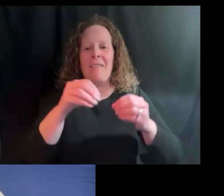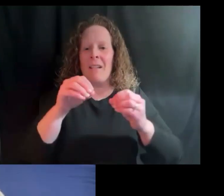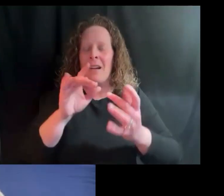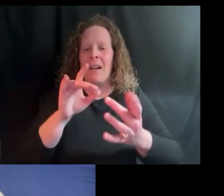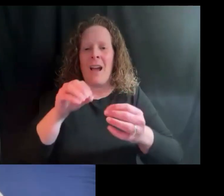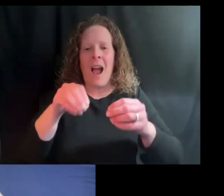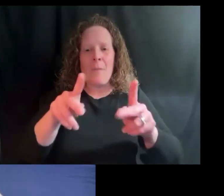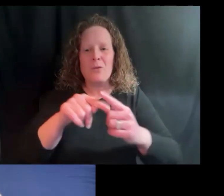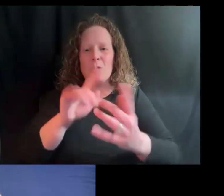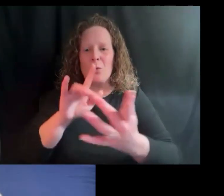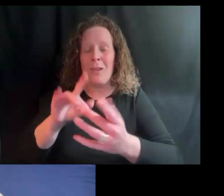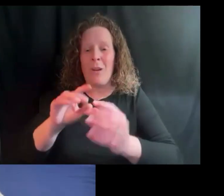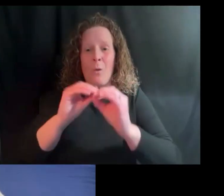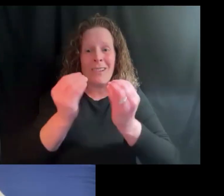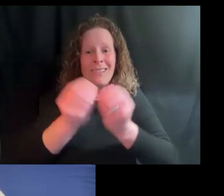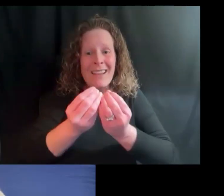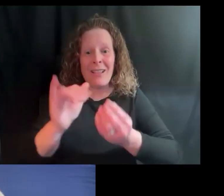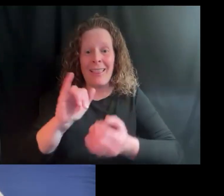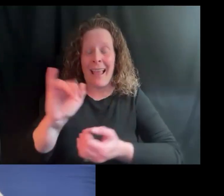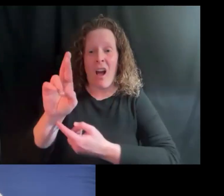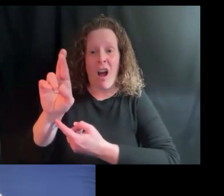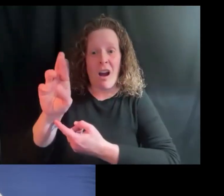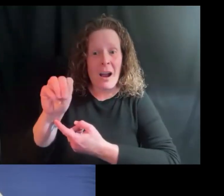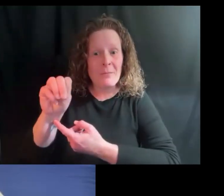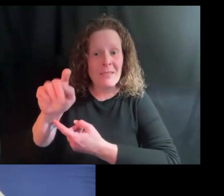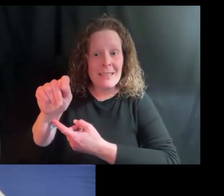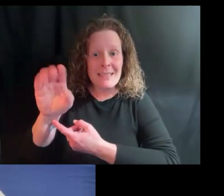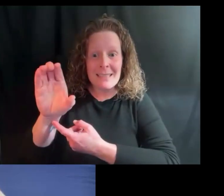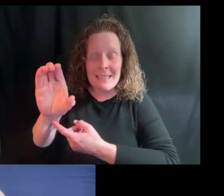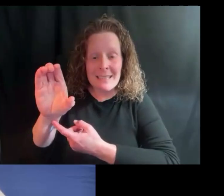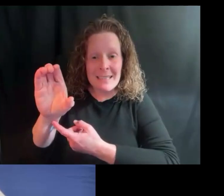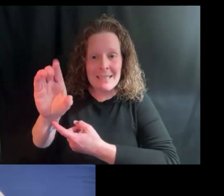alone. There are lots and lots of opportunities.